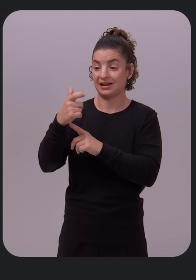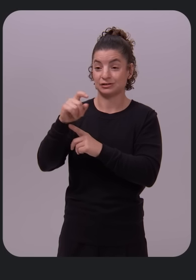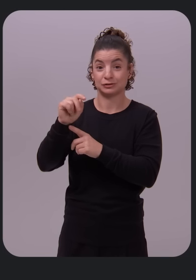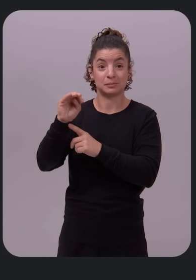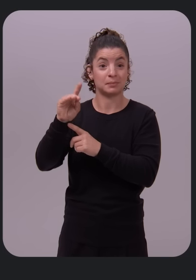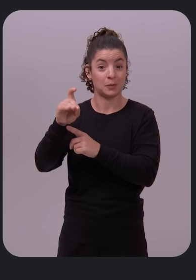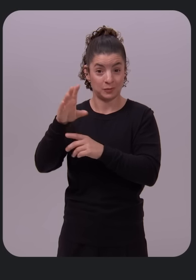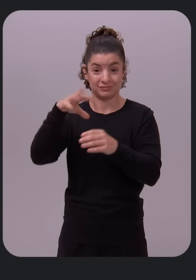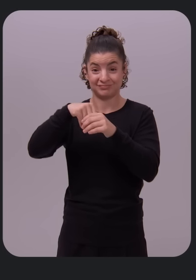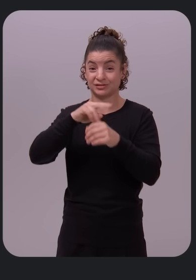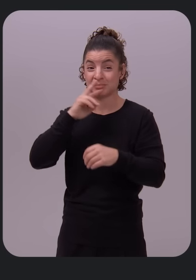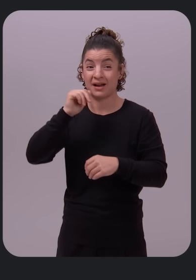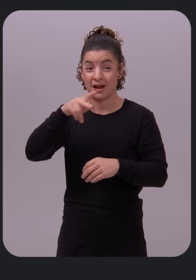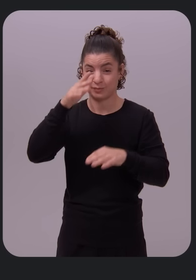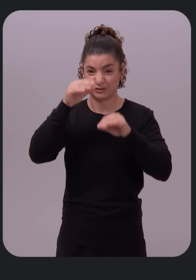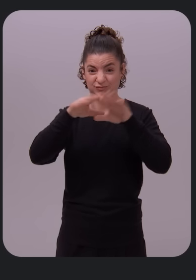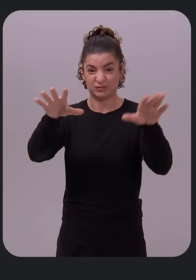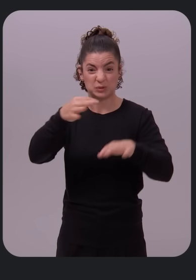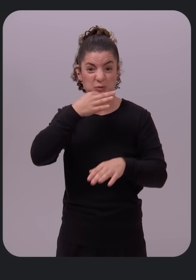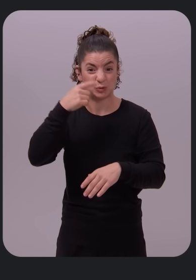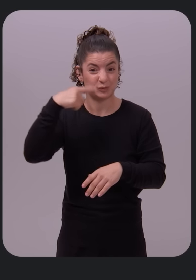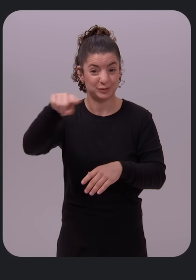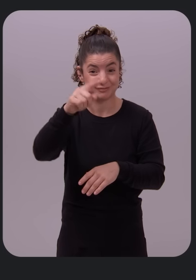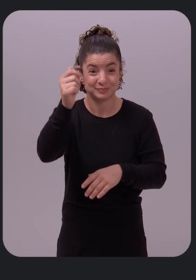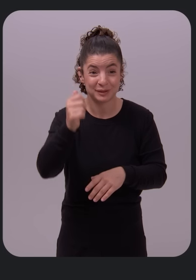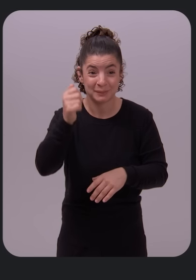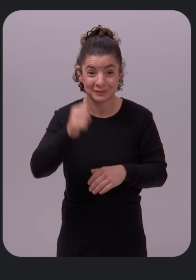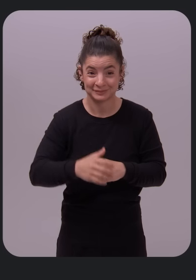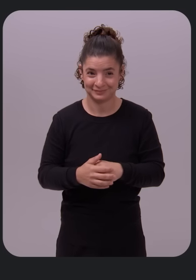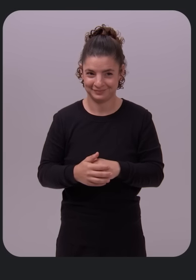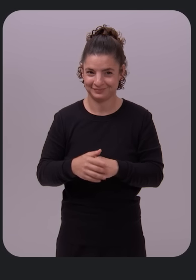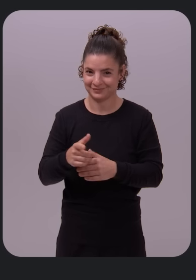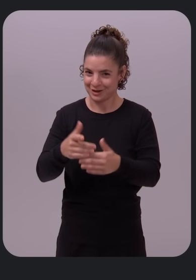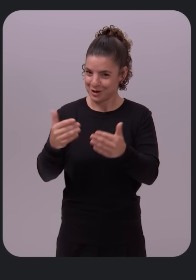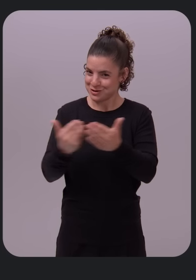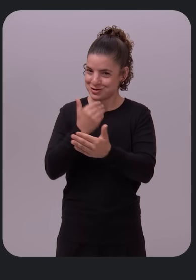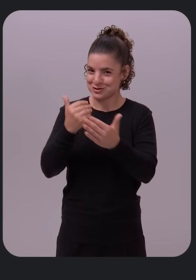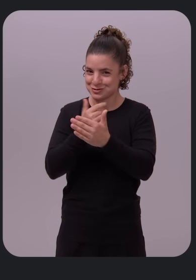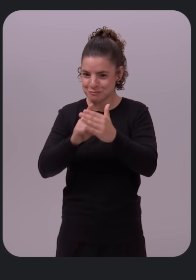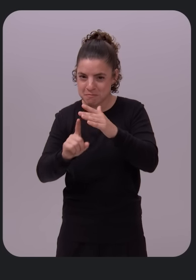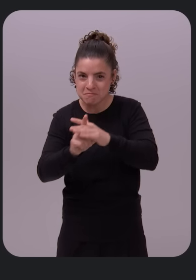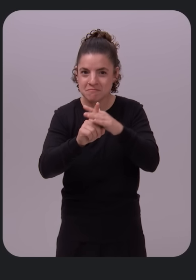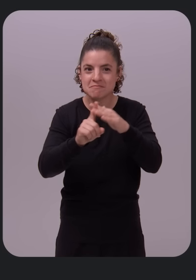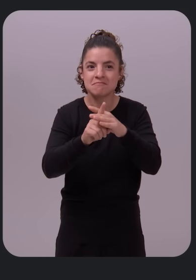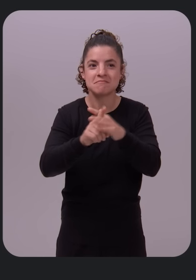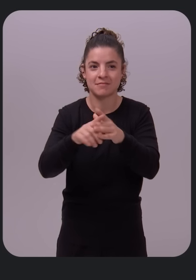will be coming soon to subscribers. This is a new and emerging area, and we